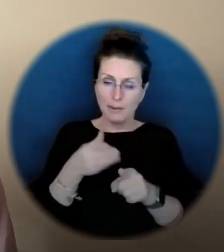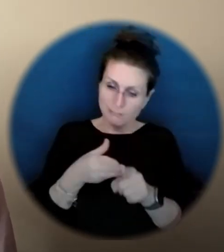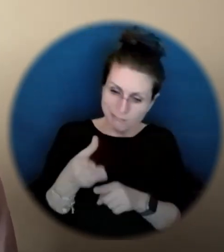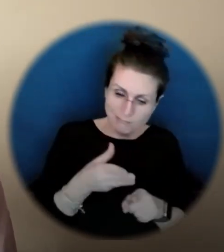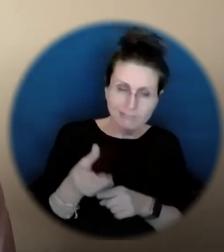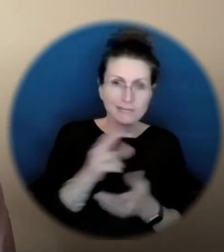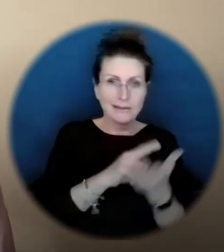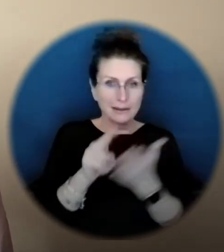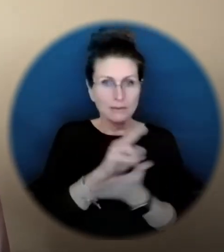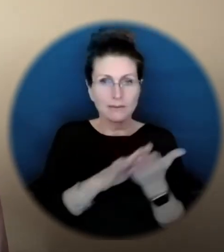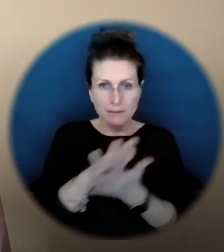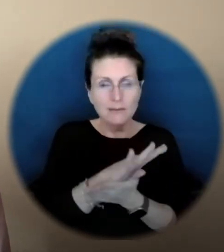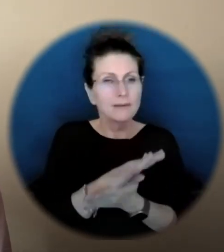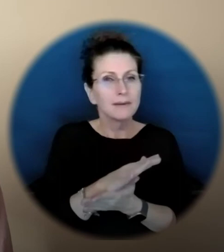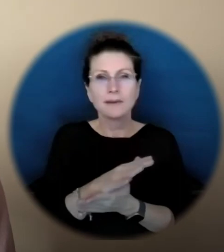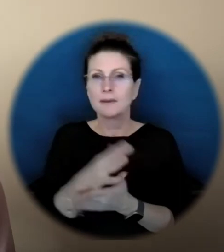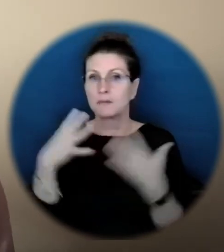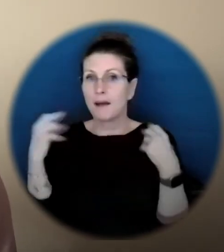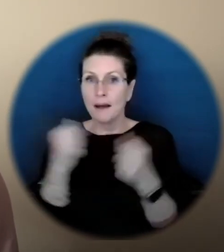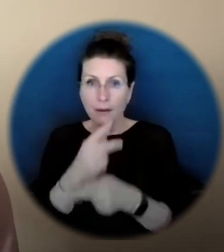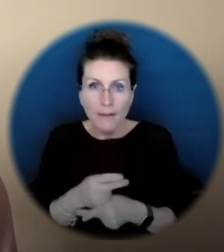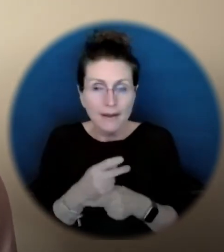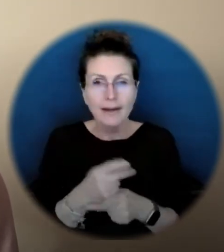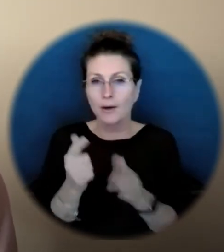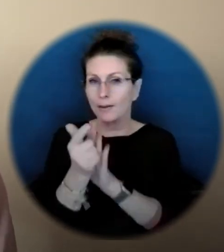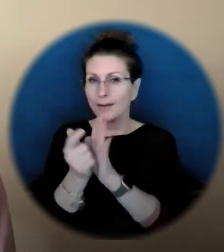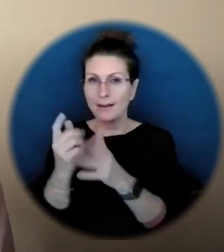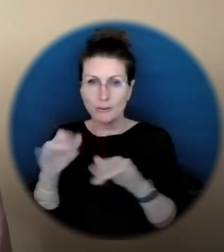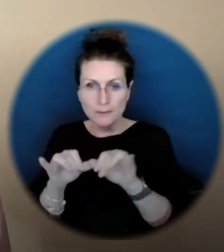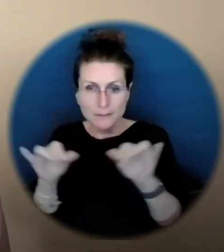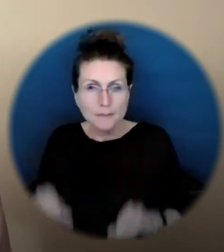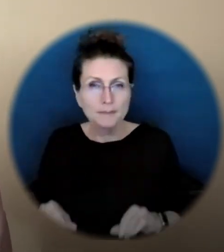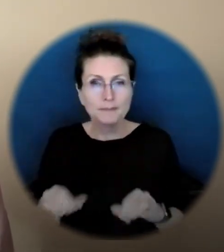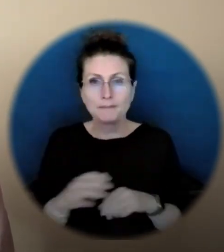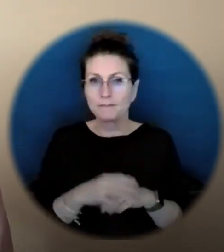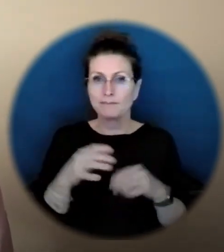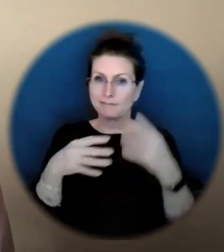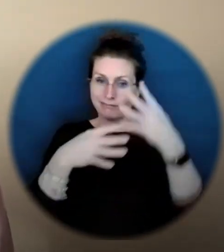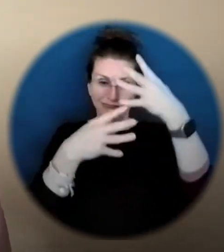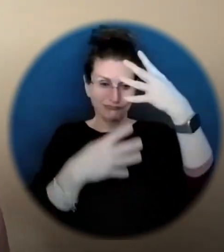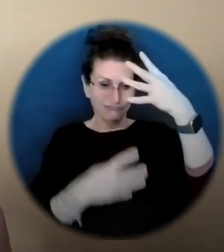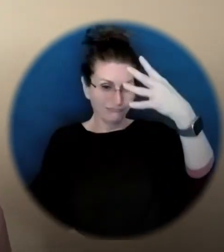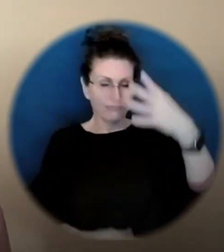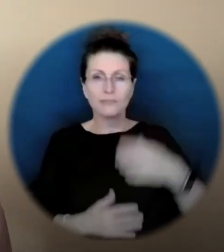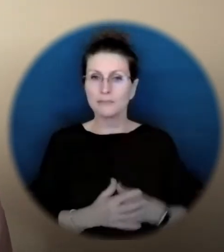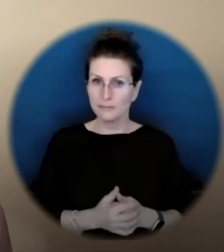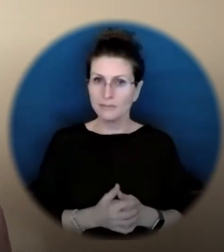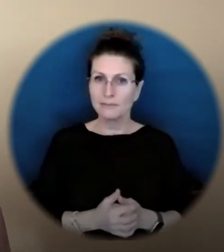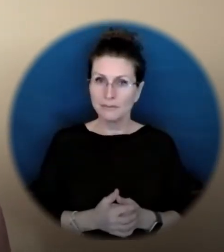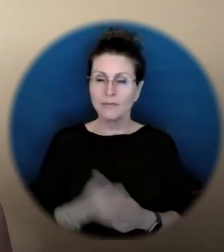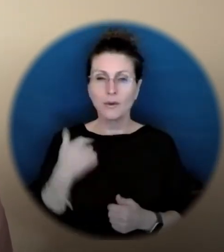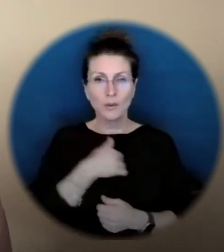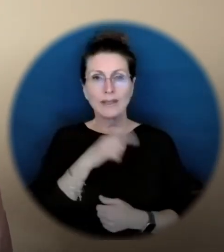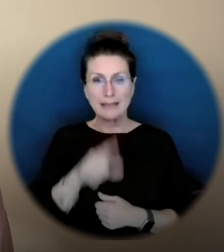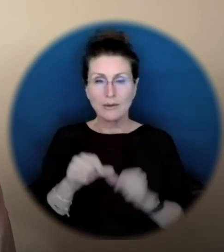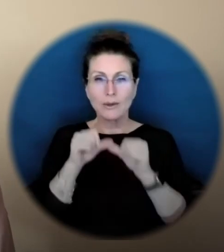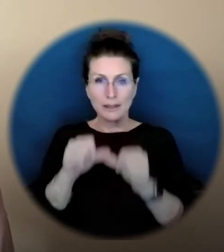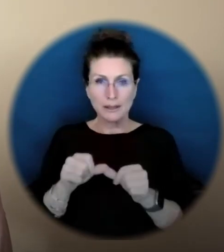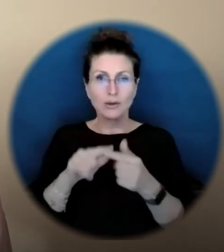Post-secondary institution, healthcare system, the legal system, and the list continues. Let's continue the awareness,